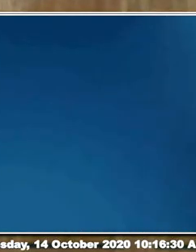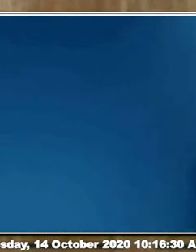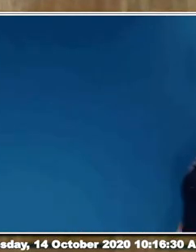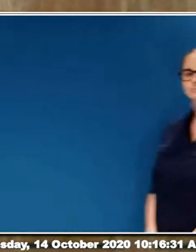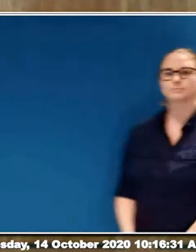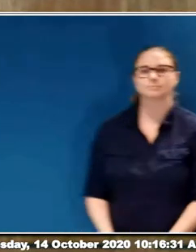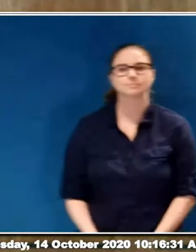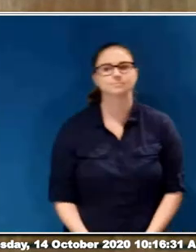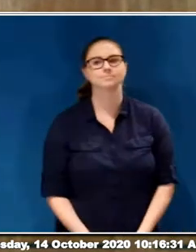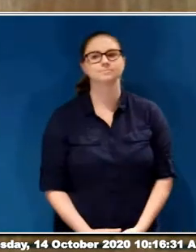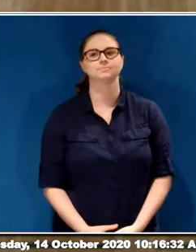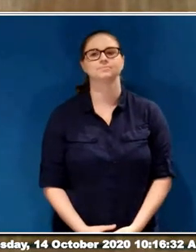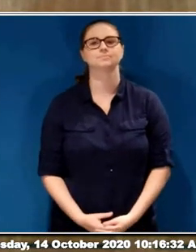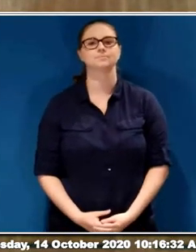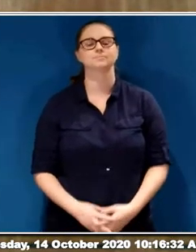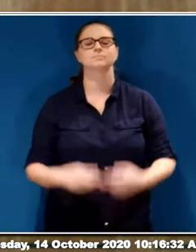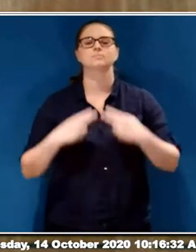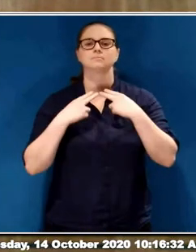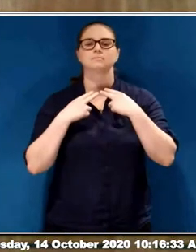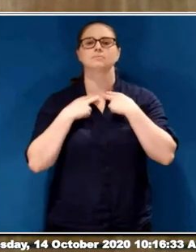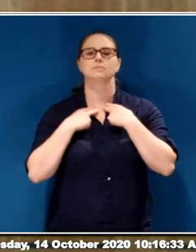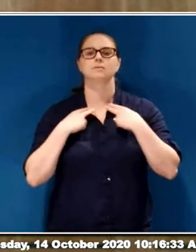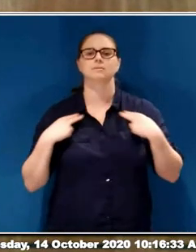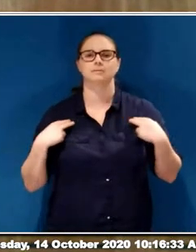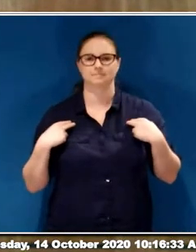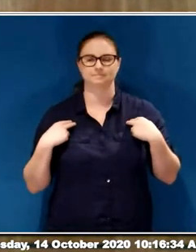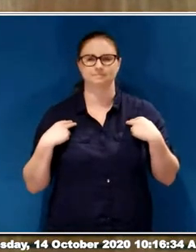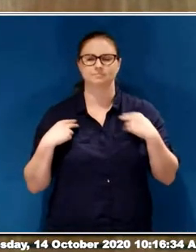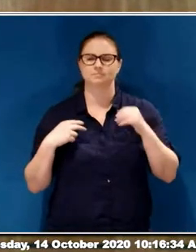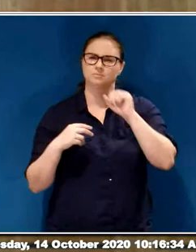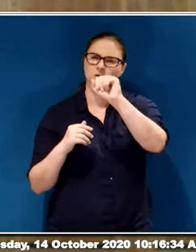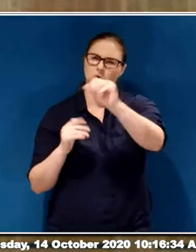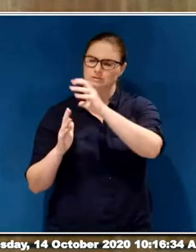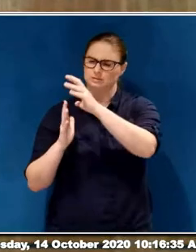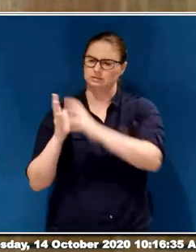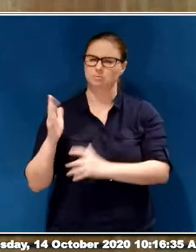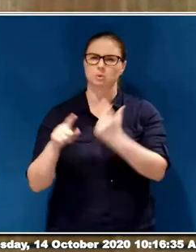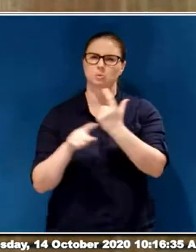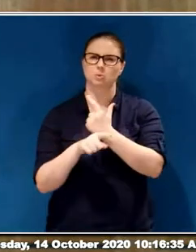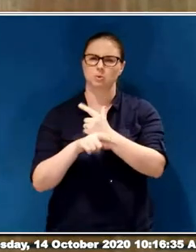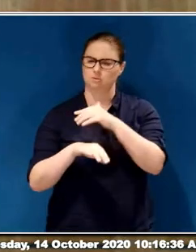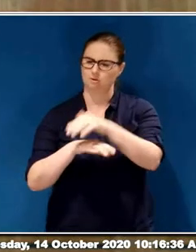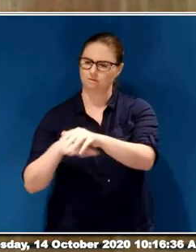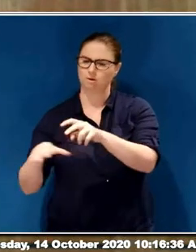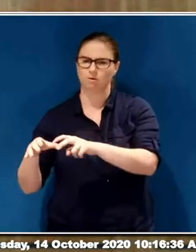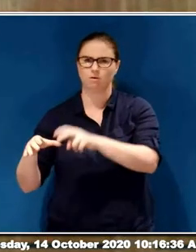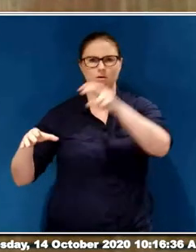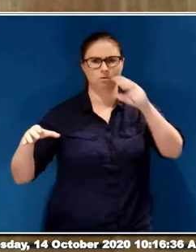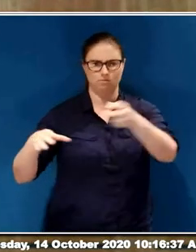What do you mean by that? So there was an area outside of the Year 6 block where Kobe and a